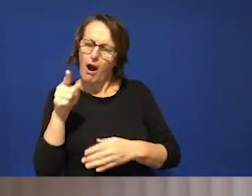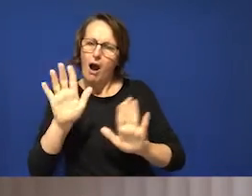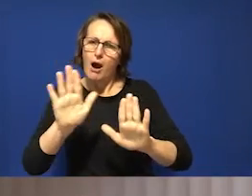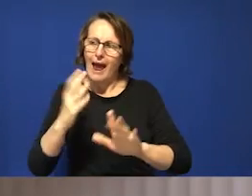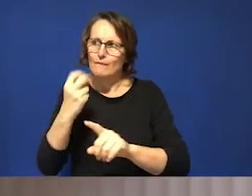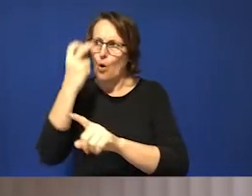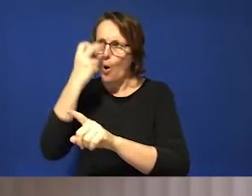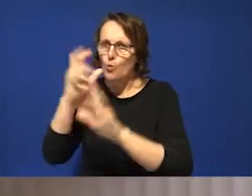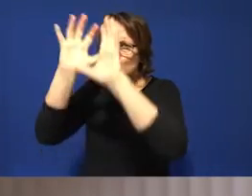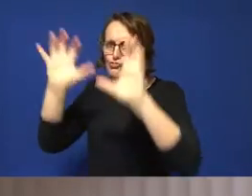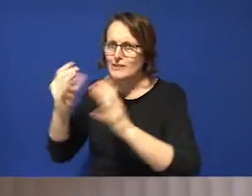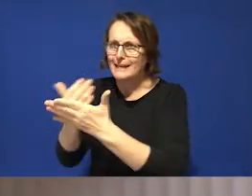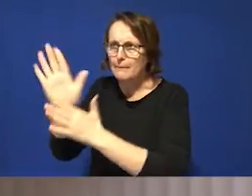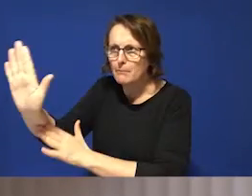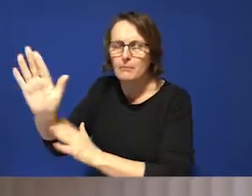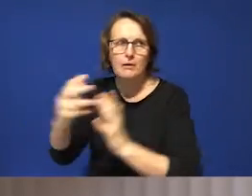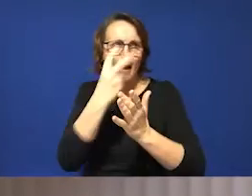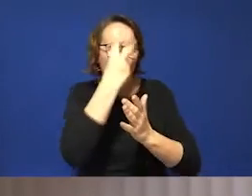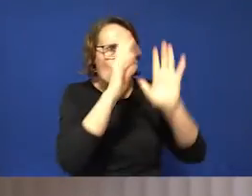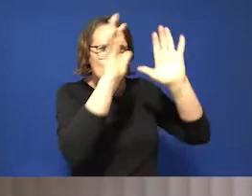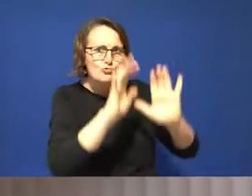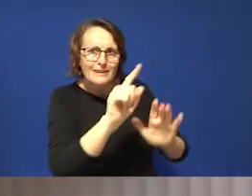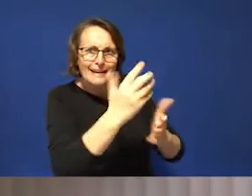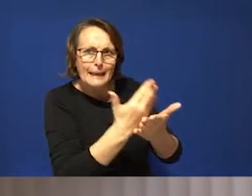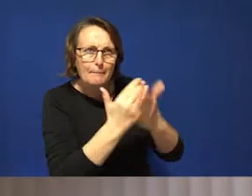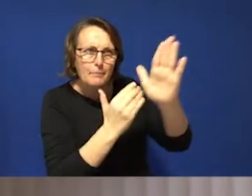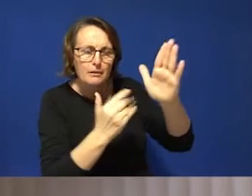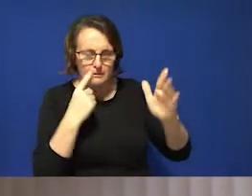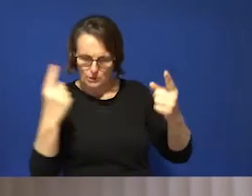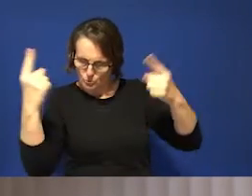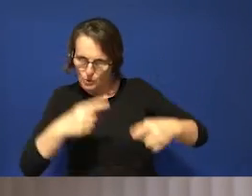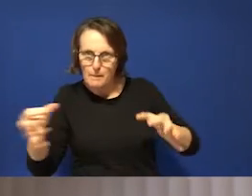and that heritage tree and that heritage tree, and all of a sudden, you need to start